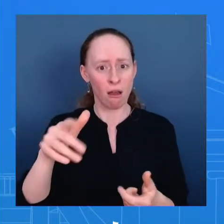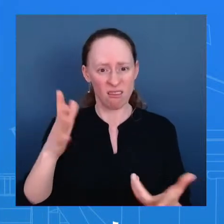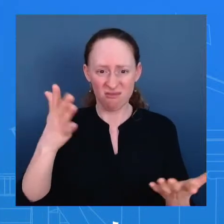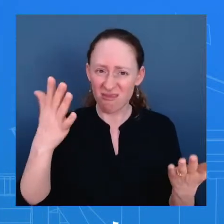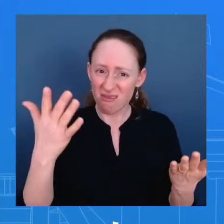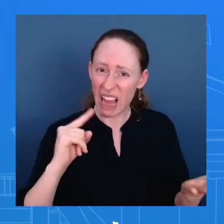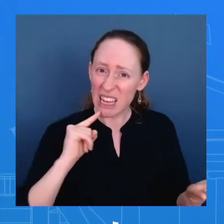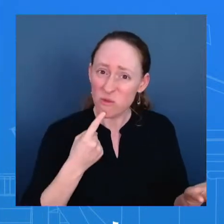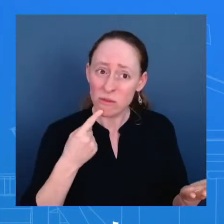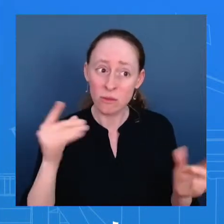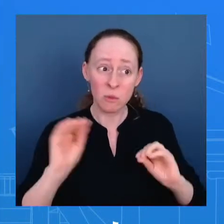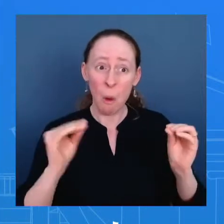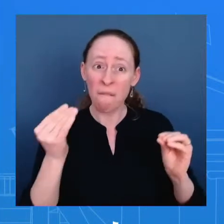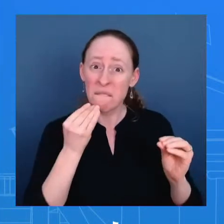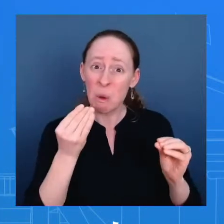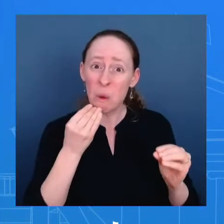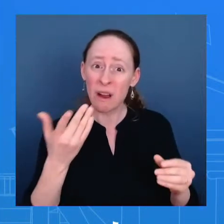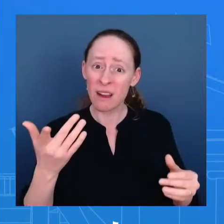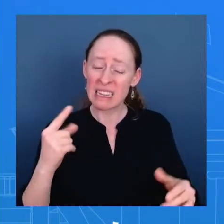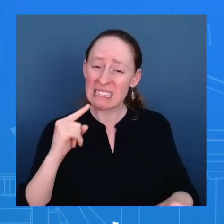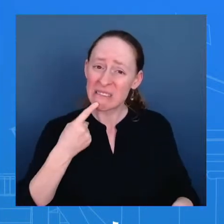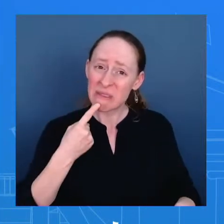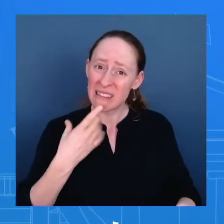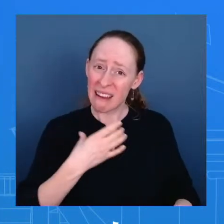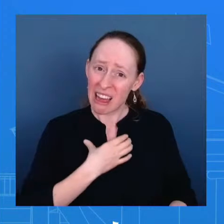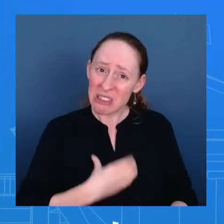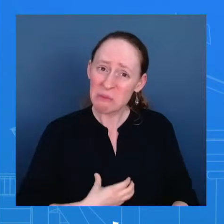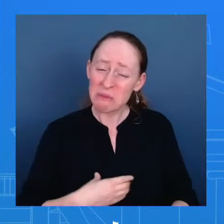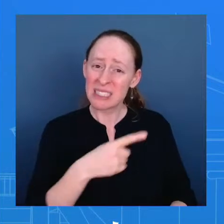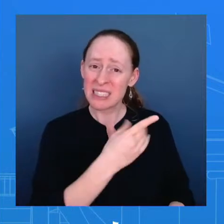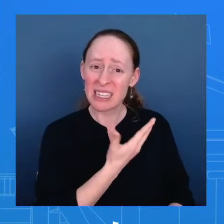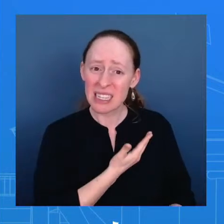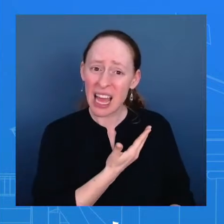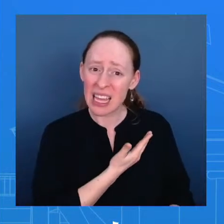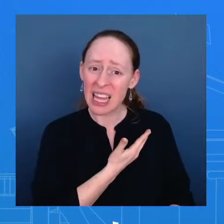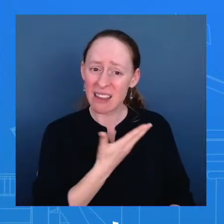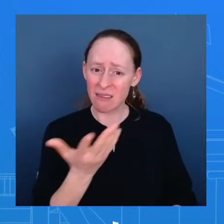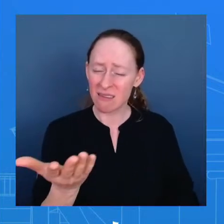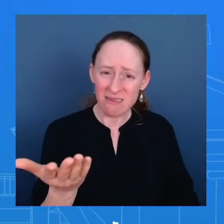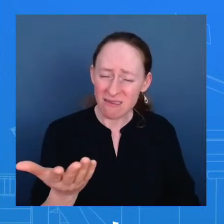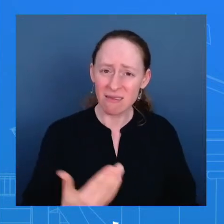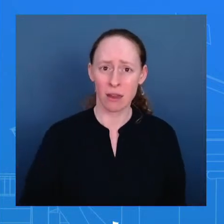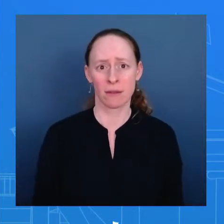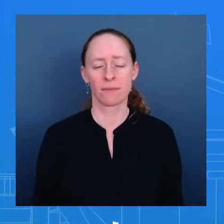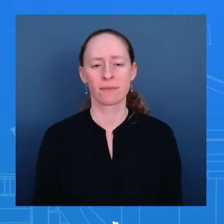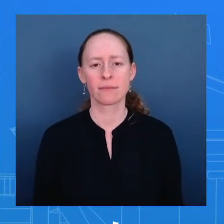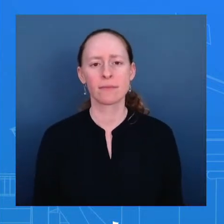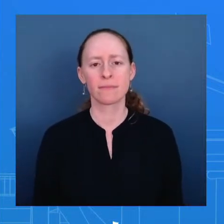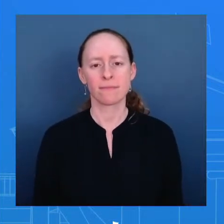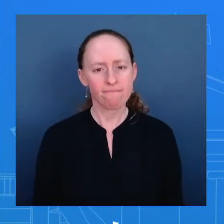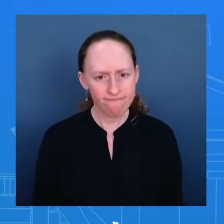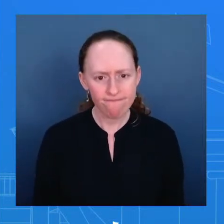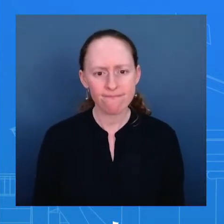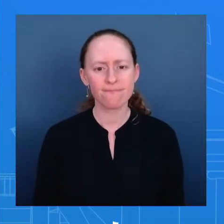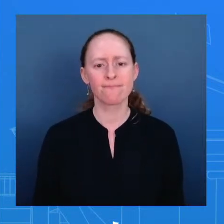I do want to give an update on humanitarian aid that has gone into Gaza. I think it's important. Since April 5th, more than 7,000 trucks